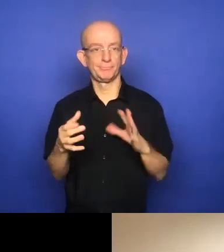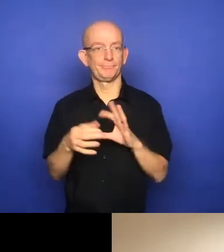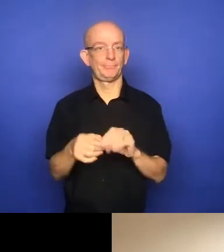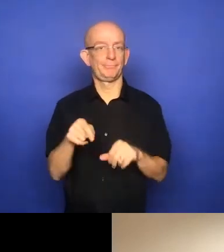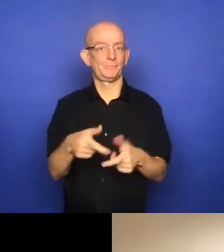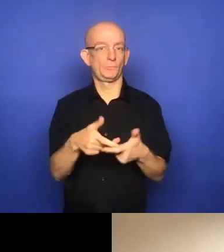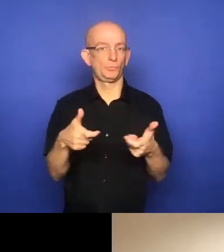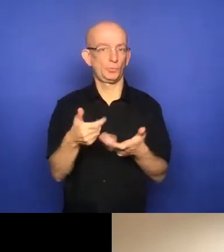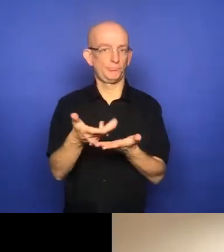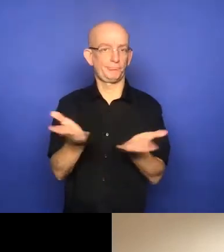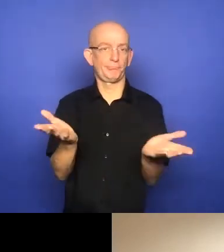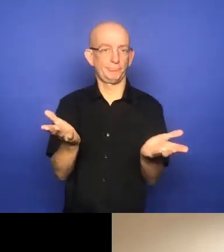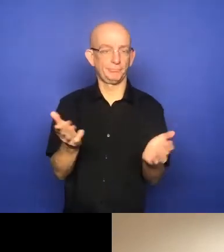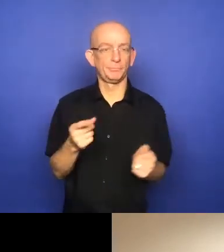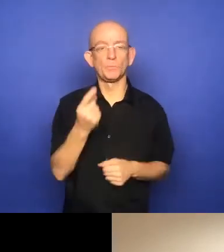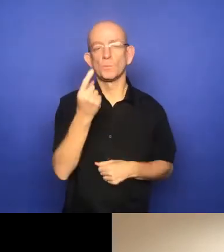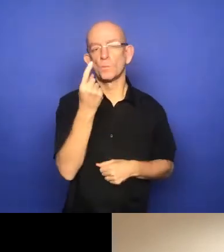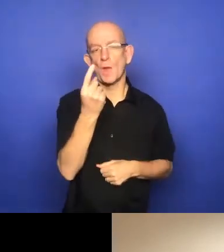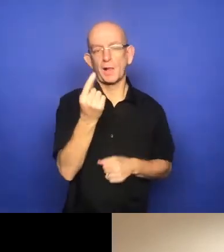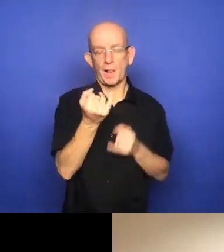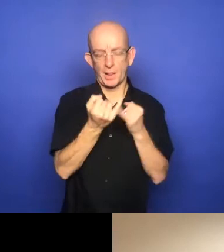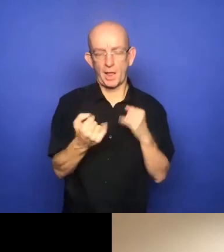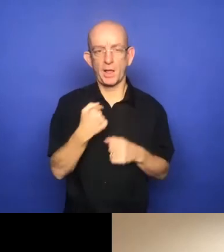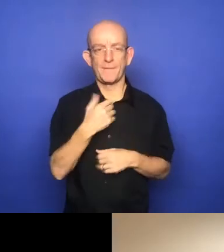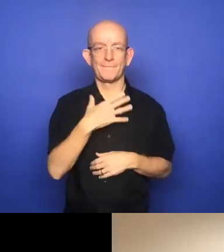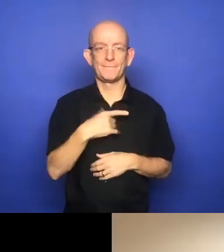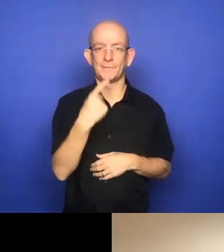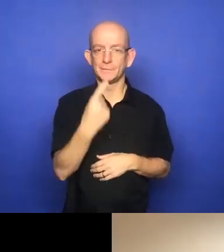And one very final comment, I think it's